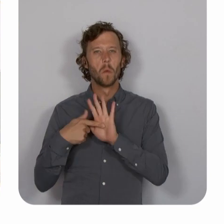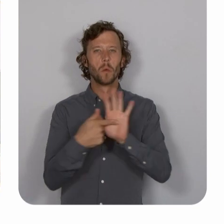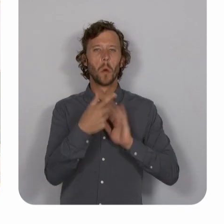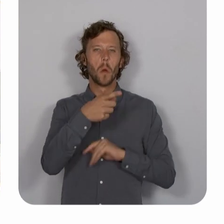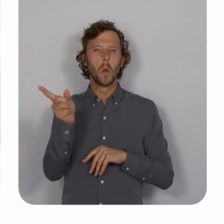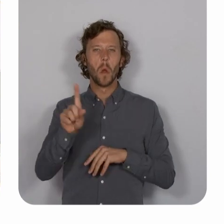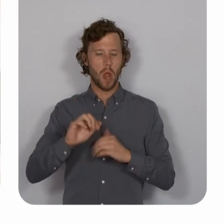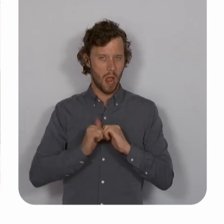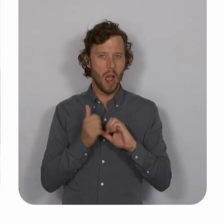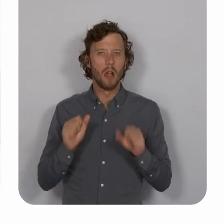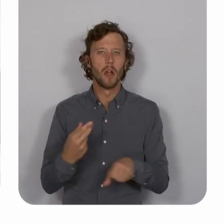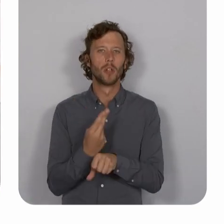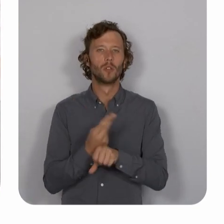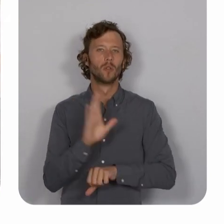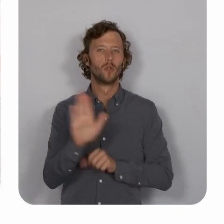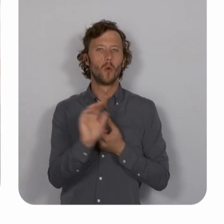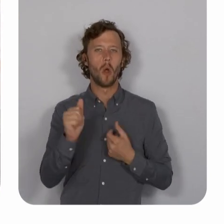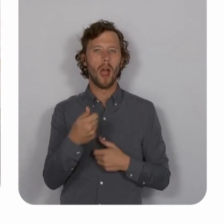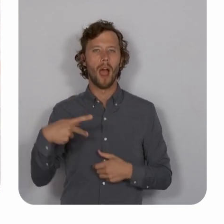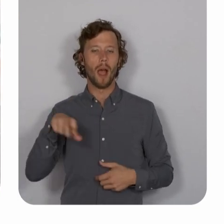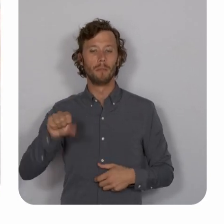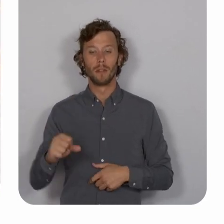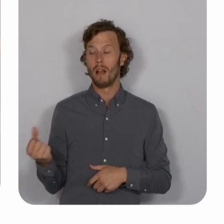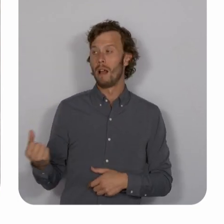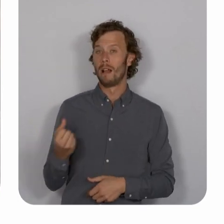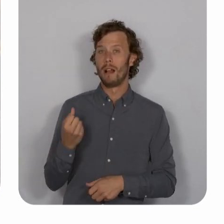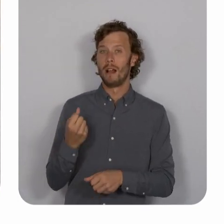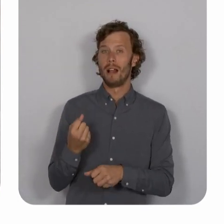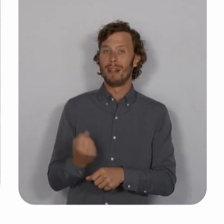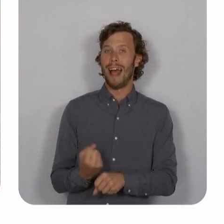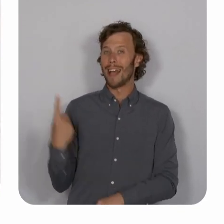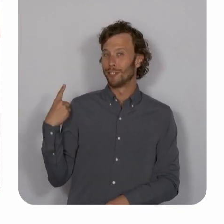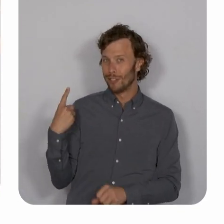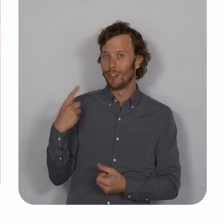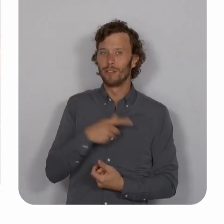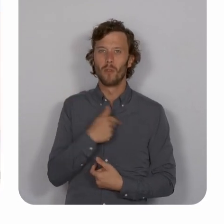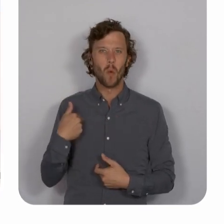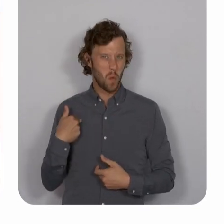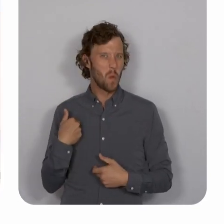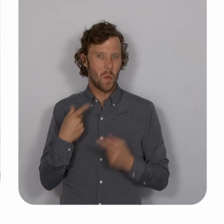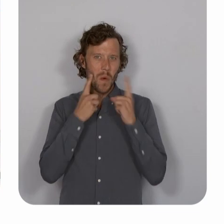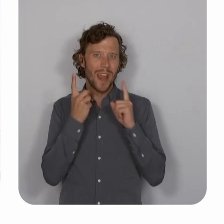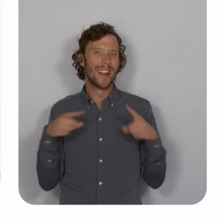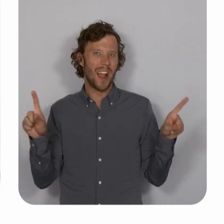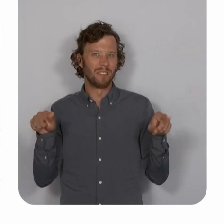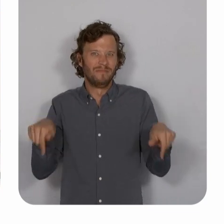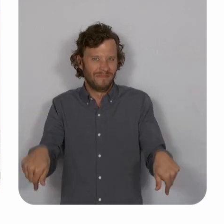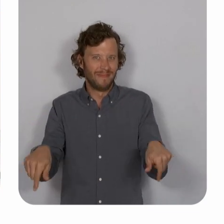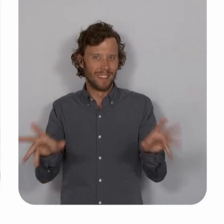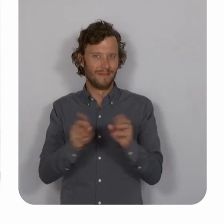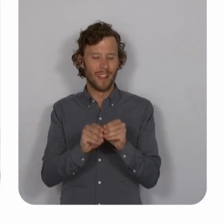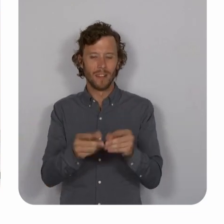Last year at Meta Connect, we announced several mixed reality capabilities in the Presence Platform.